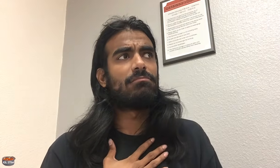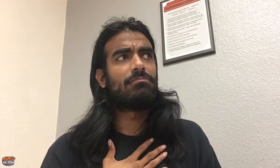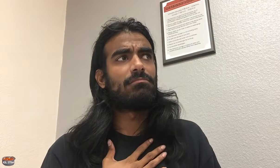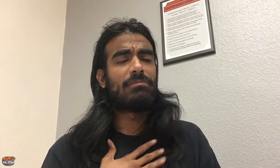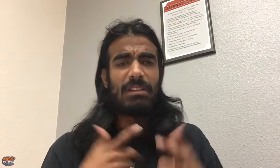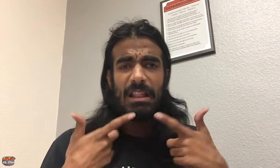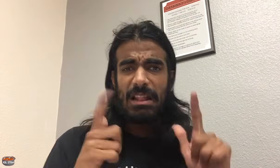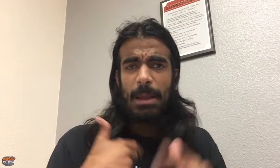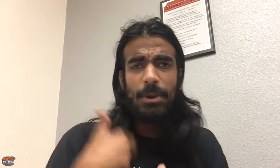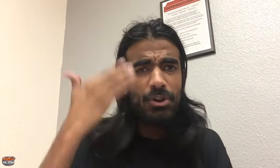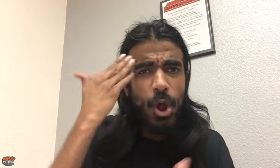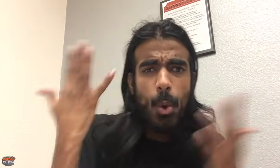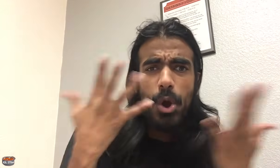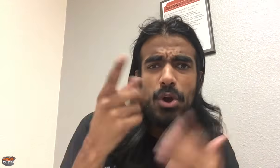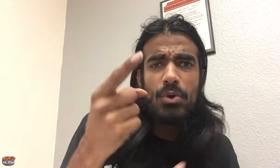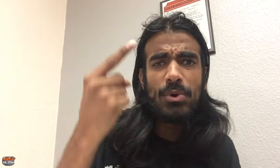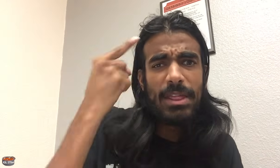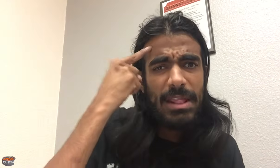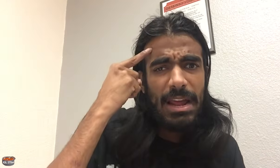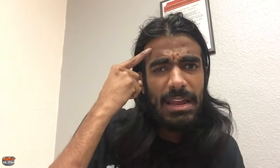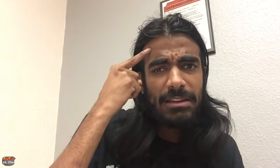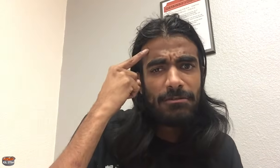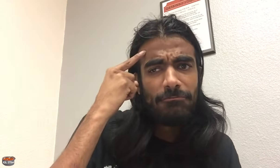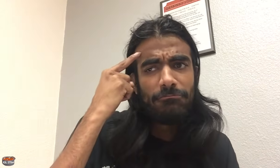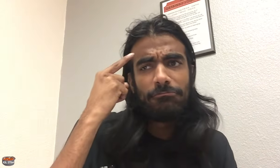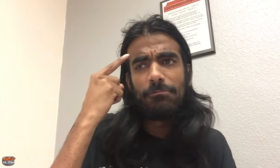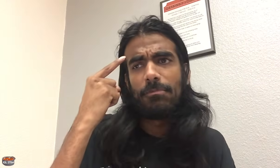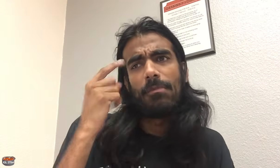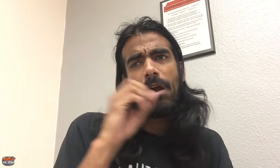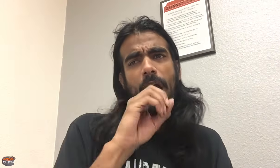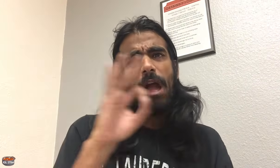I would say please definitley let us know what you think.